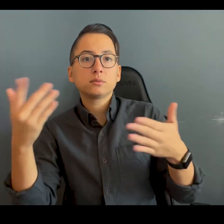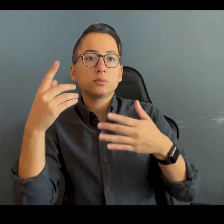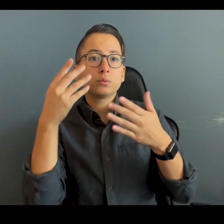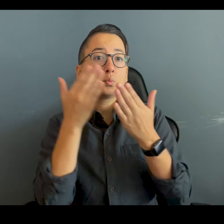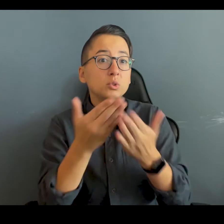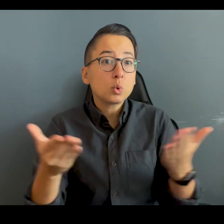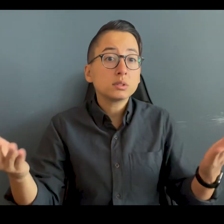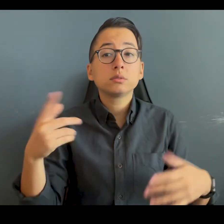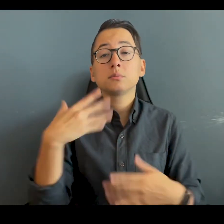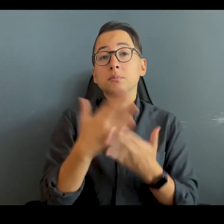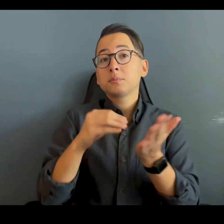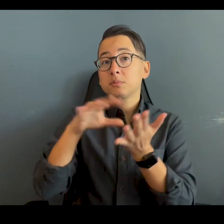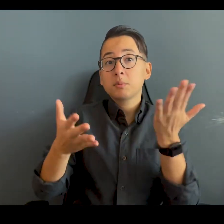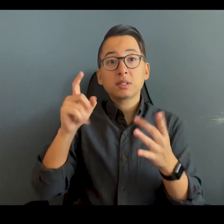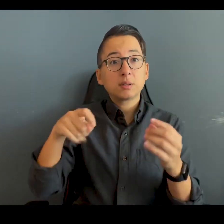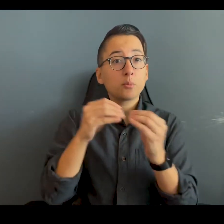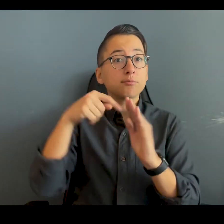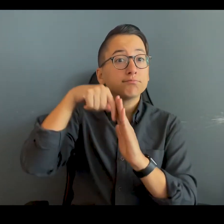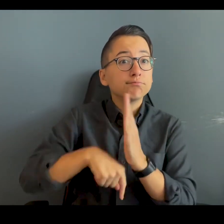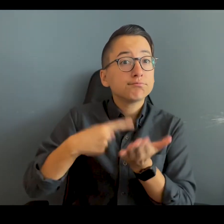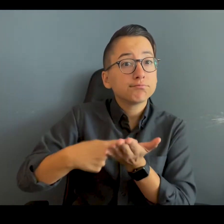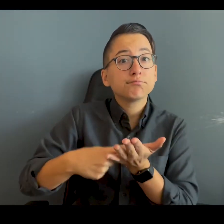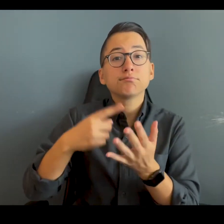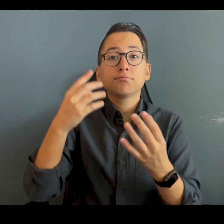There are other ways to connect with them through resources.